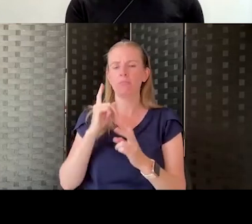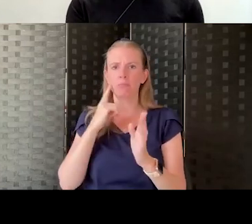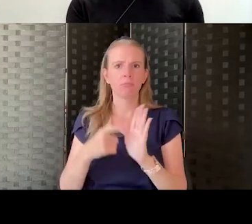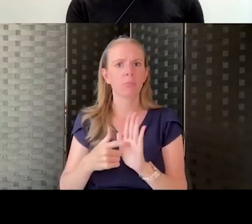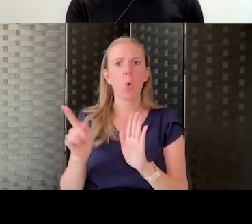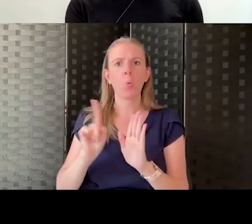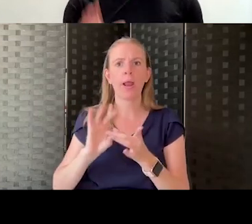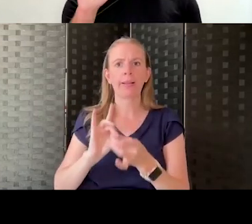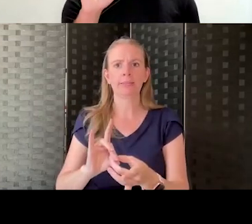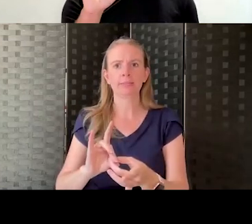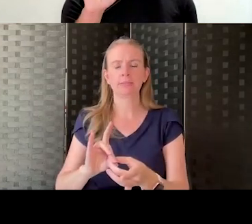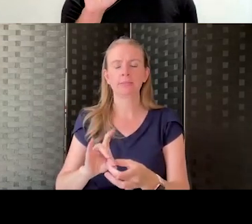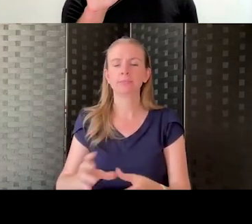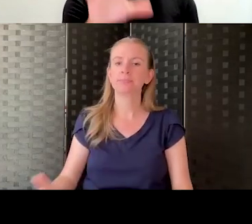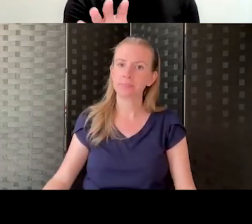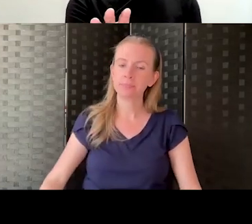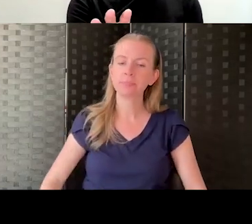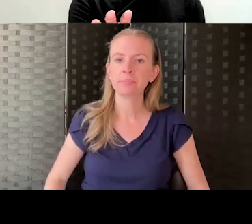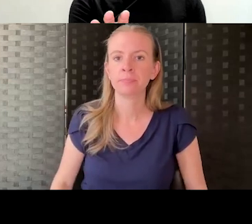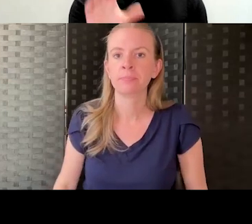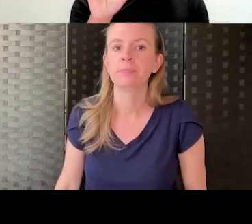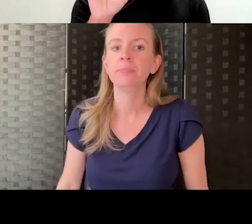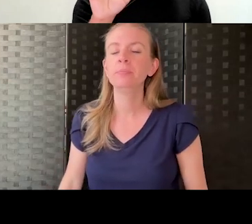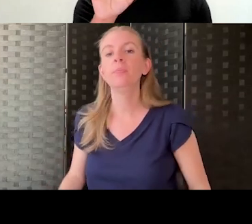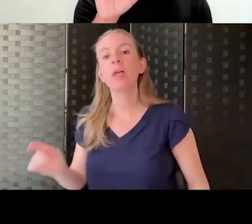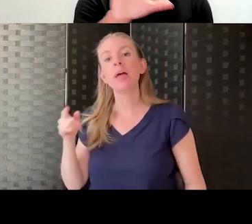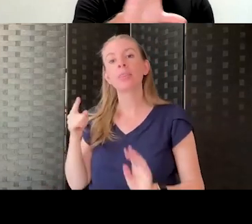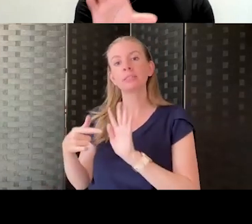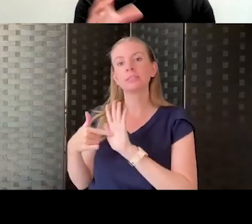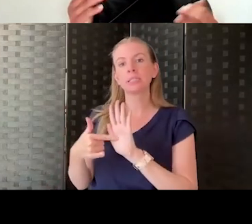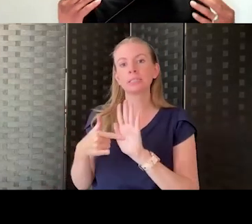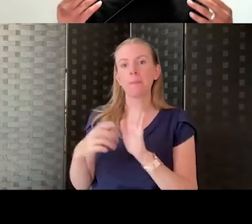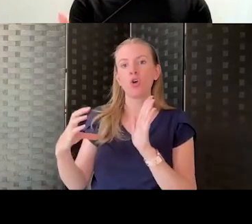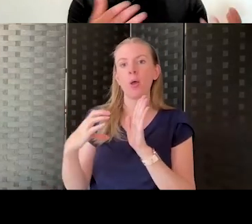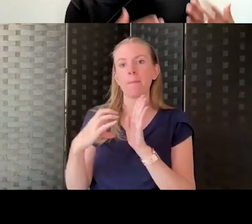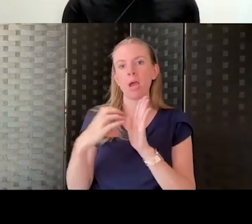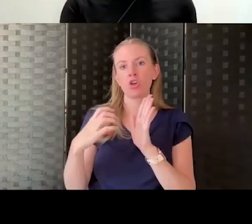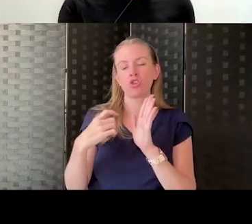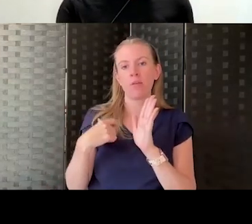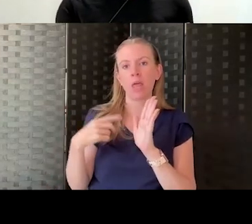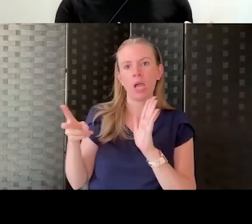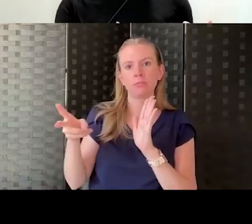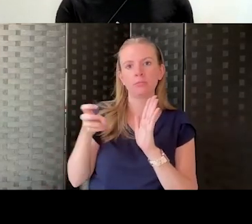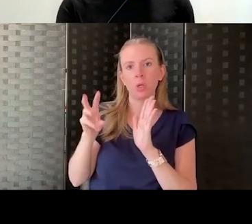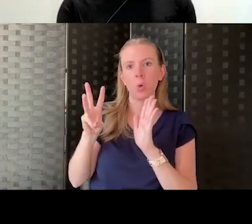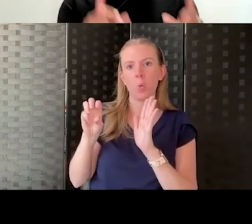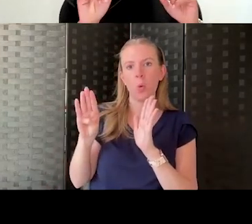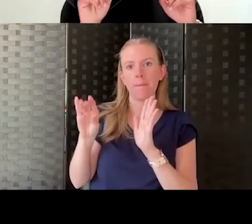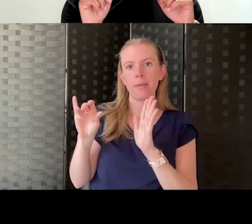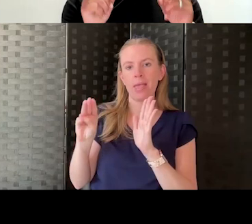that link is. This is an example of a paragraph that I pulled from WebAIM's website, this is not